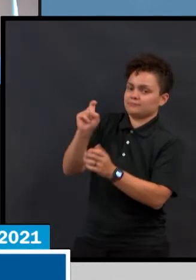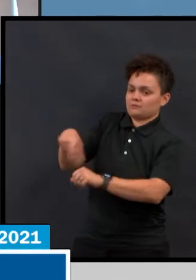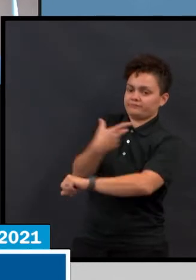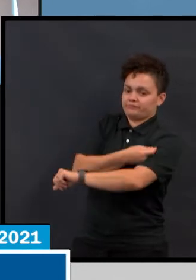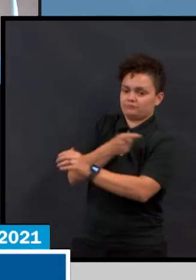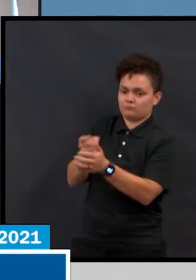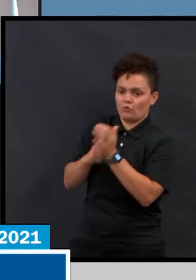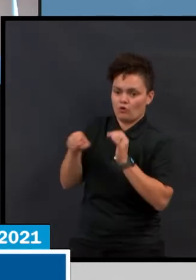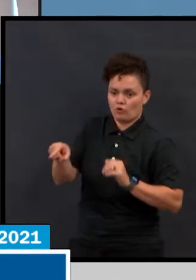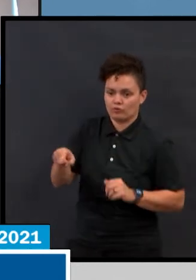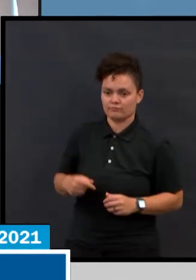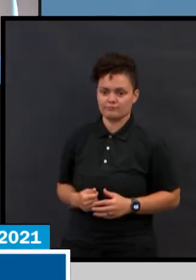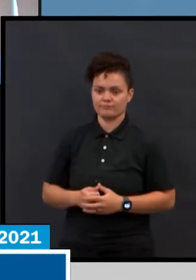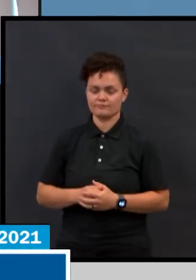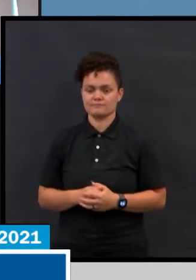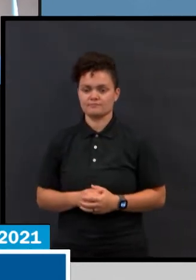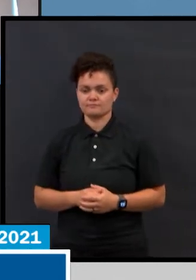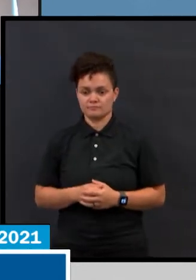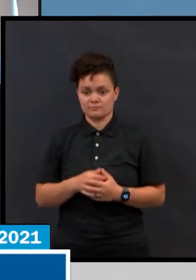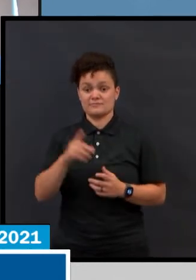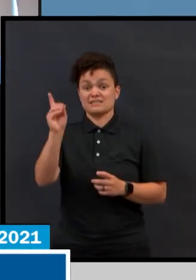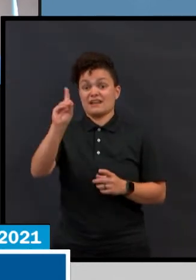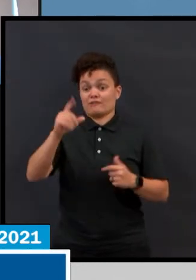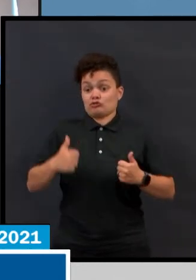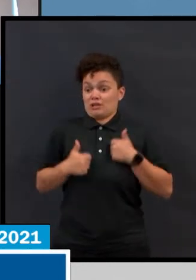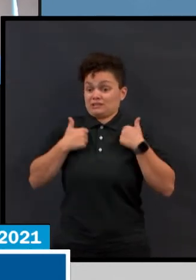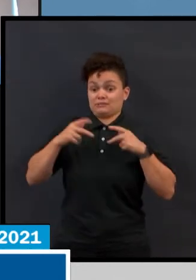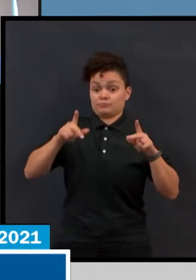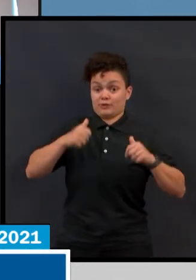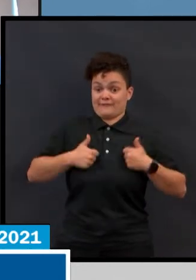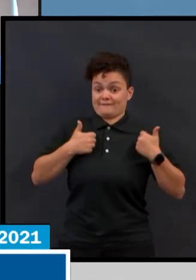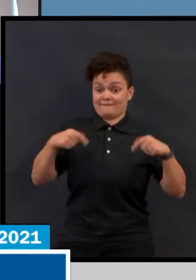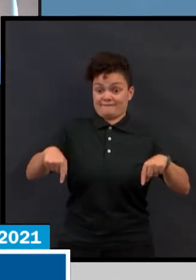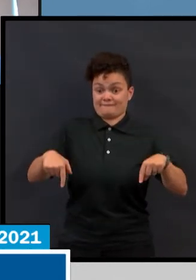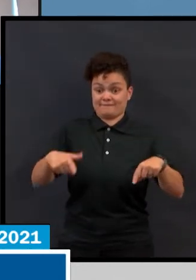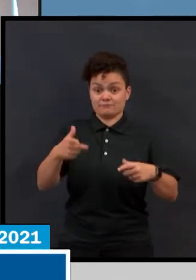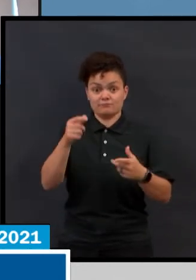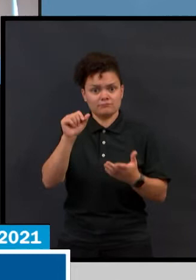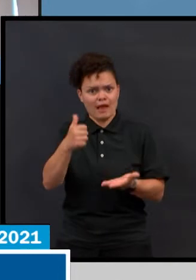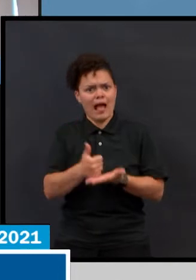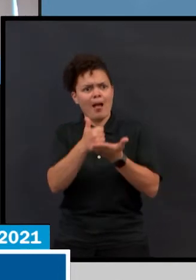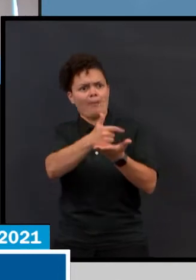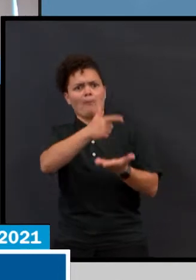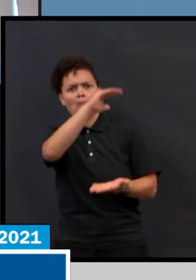help us get there where we need to be is not just get vaccinated but when you make an appointment to